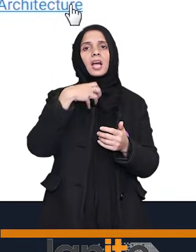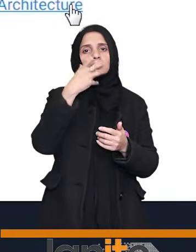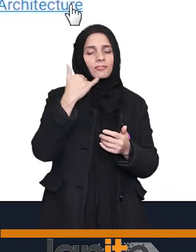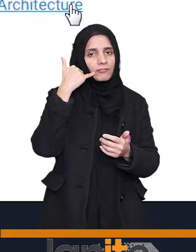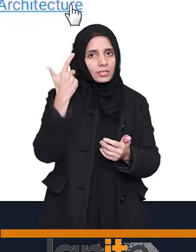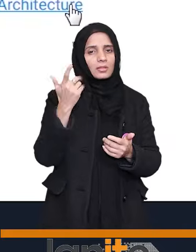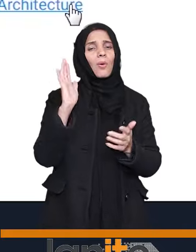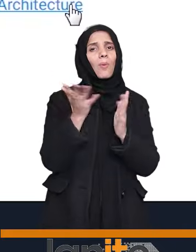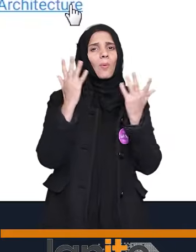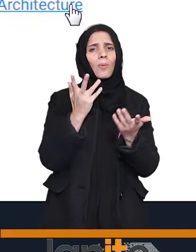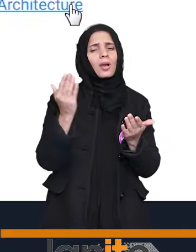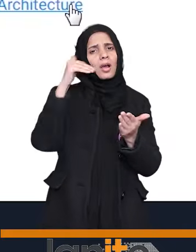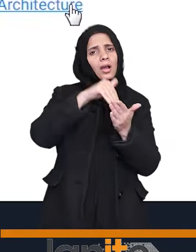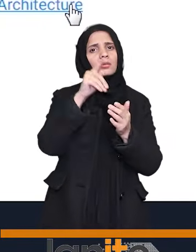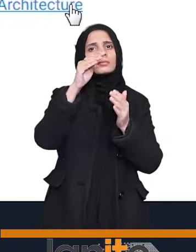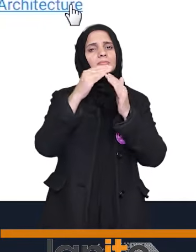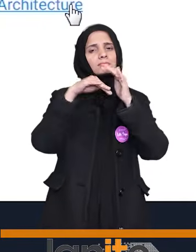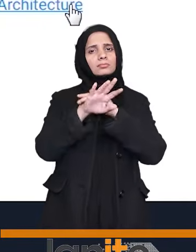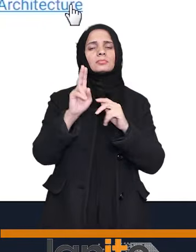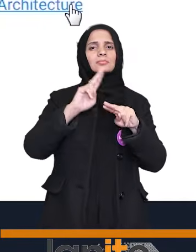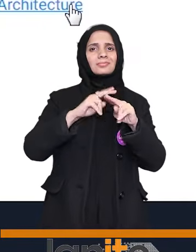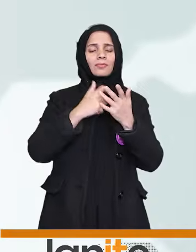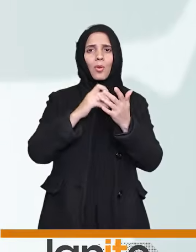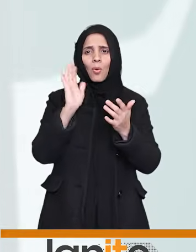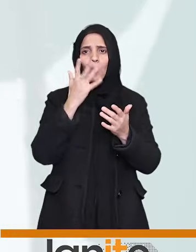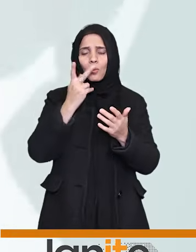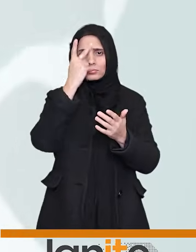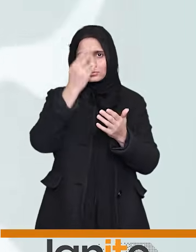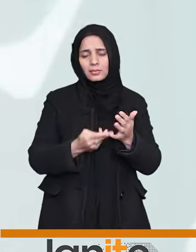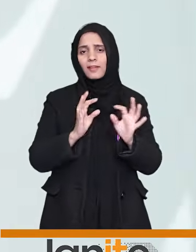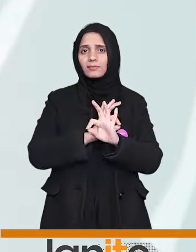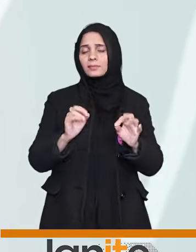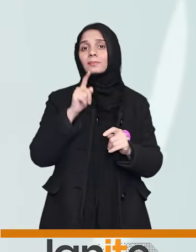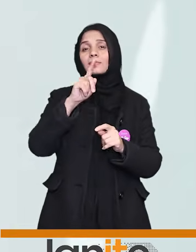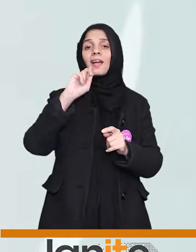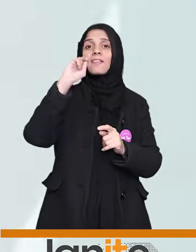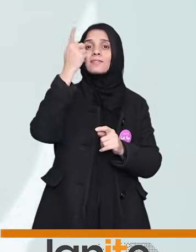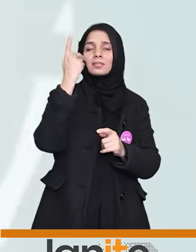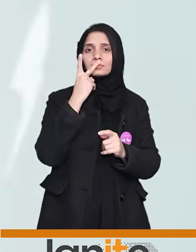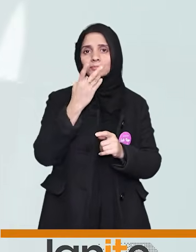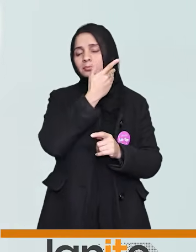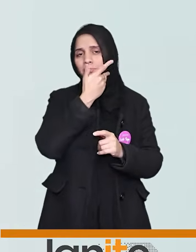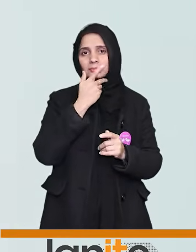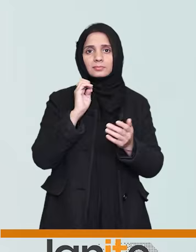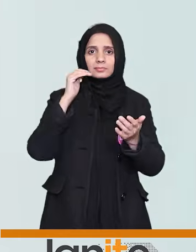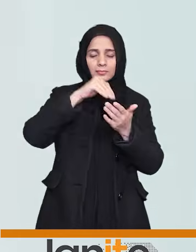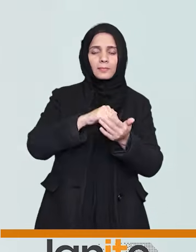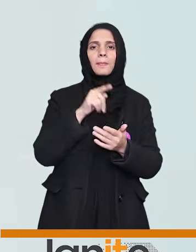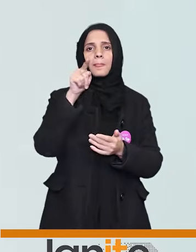Have you noticed one thing? There are more categories here than Upwork. It means there is one category which is right for you as a freelancer.